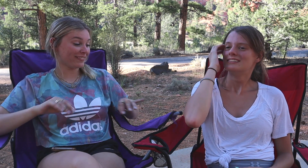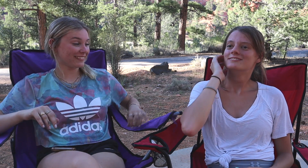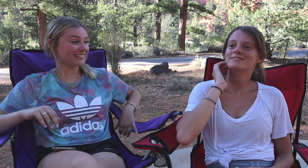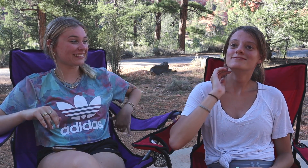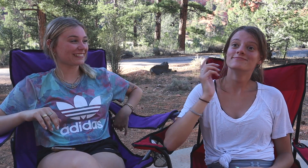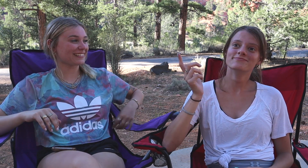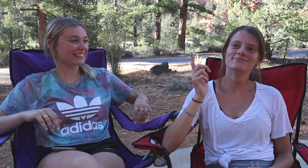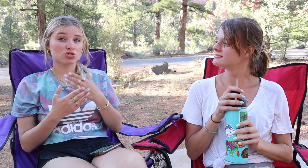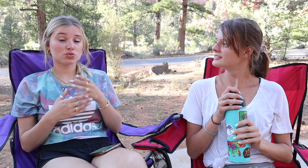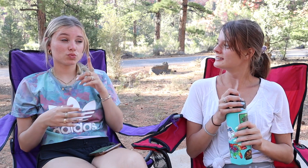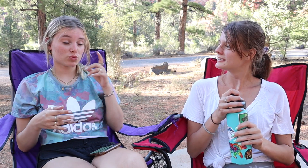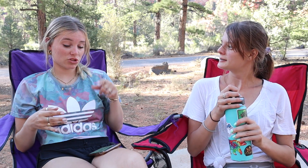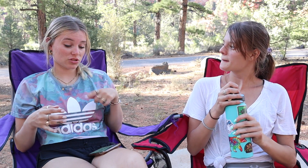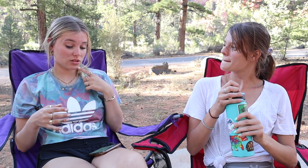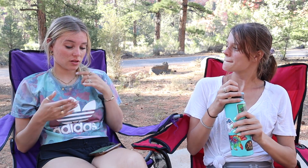the second question is